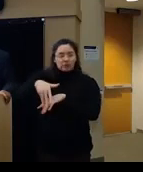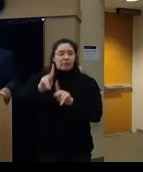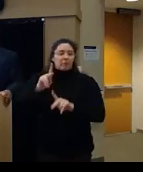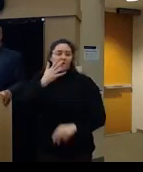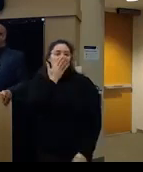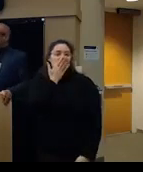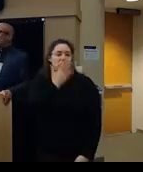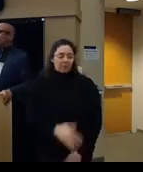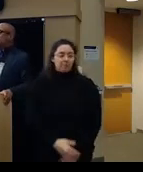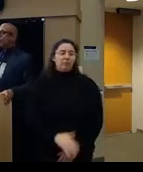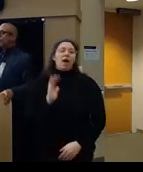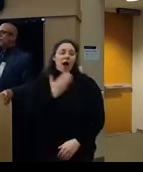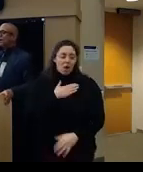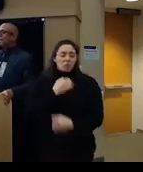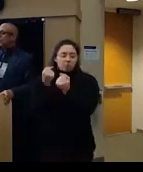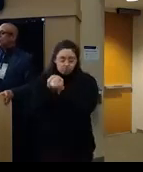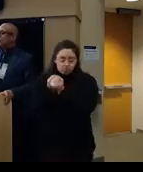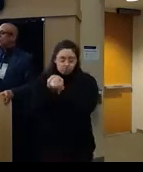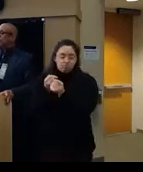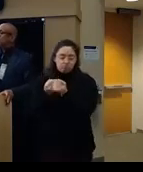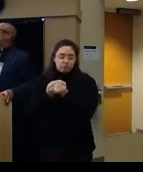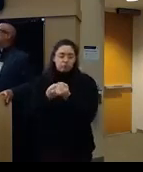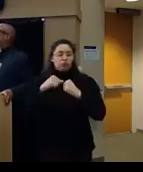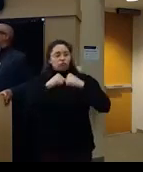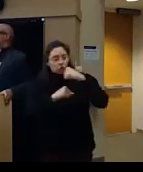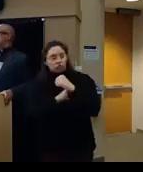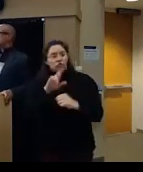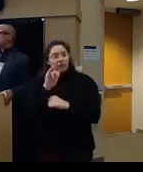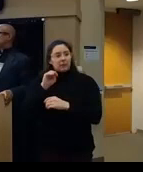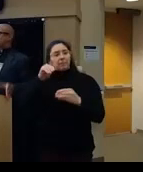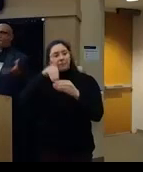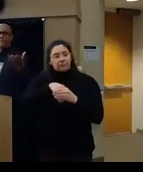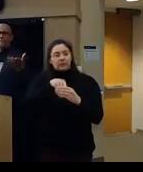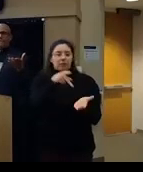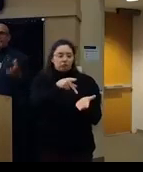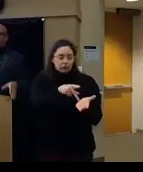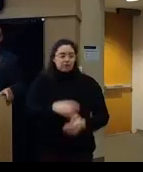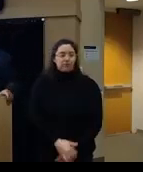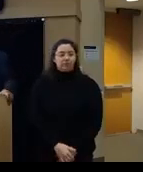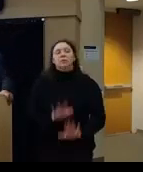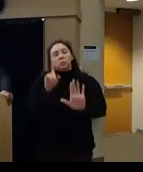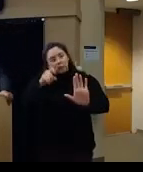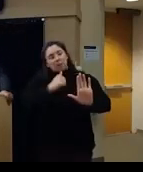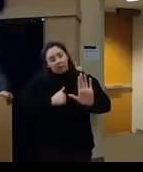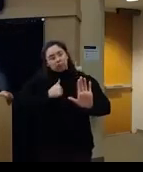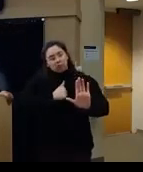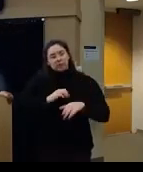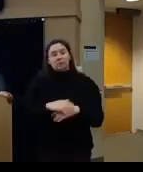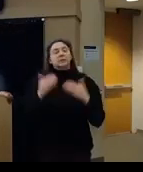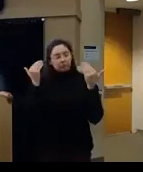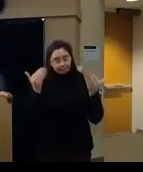color for our support of structural racism and Psychiatry let's apologize and they apologize